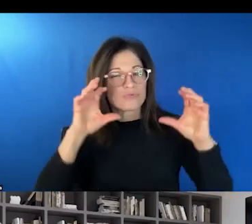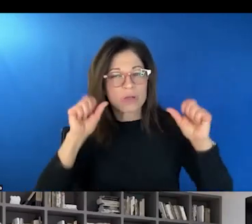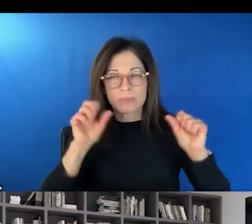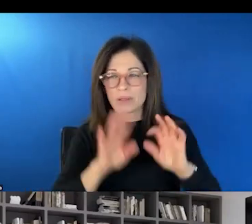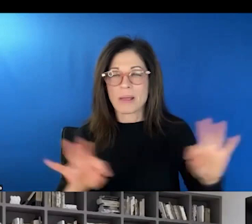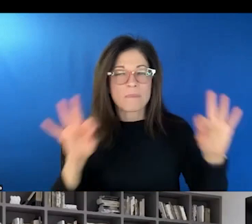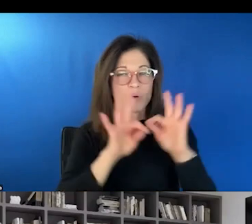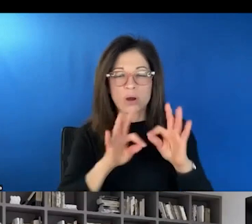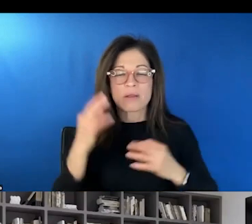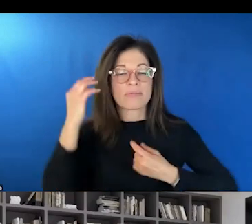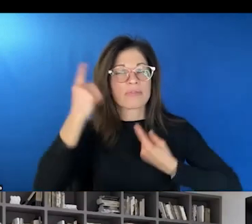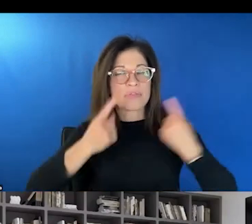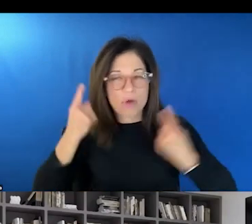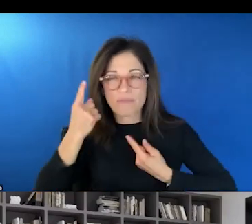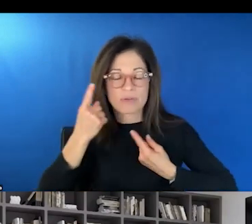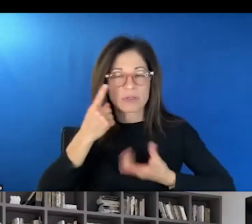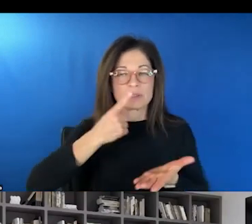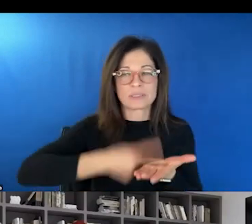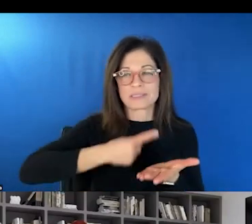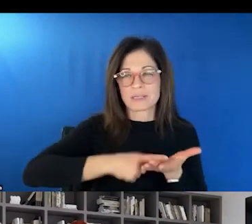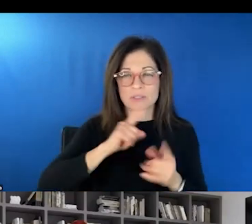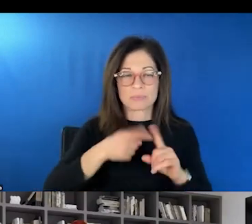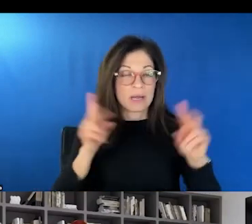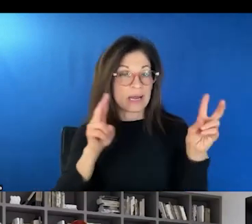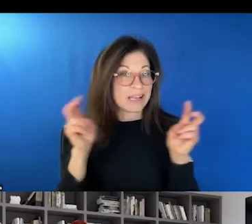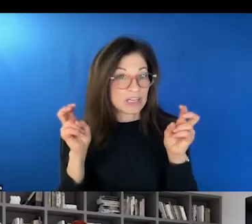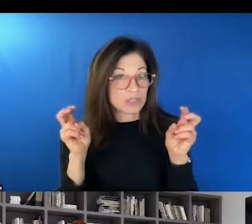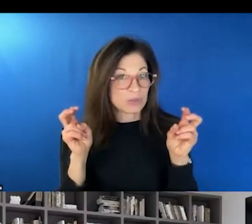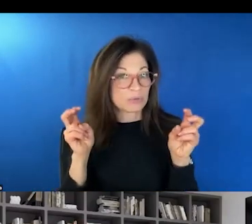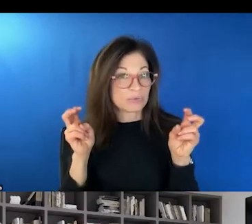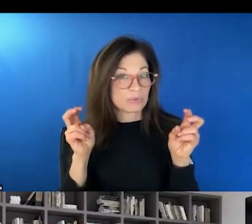DISCUSSION OF AN ISSUE THAT IS, TOO OFTEN, SHROUDED IN